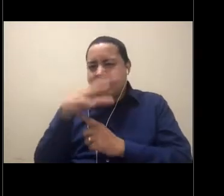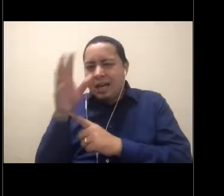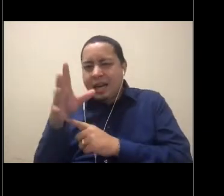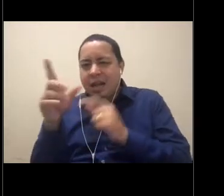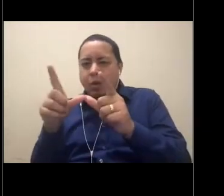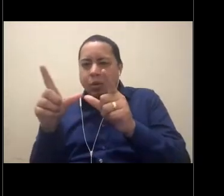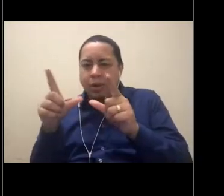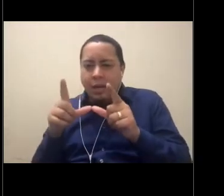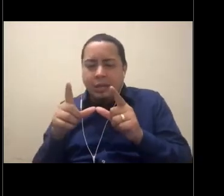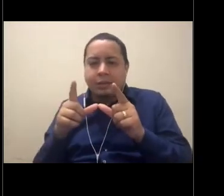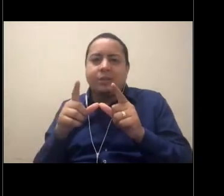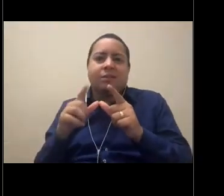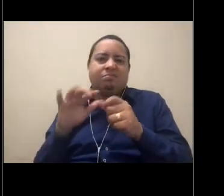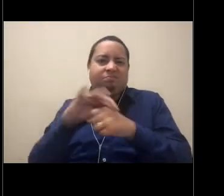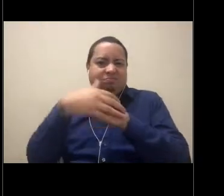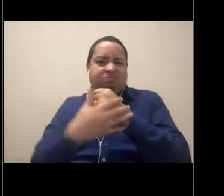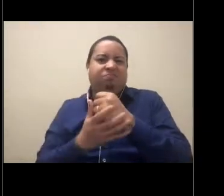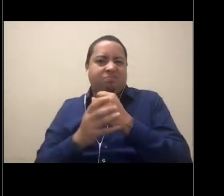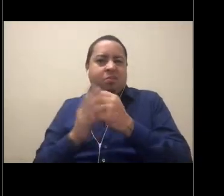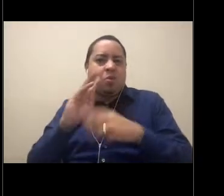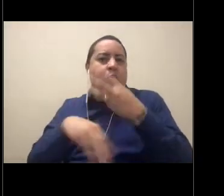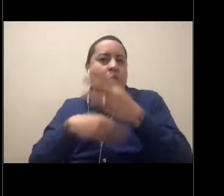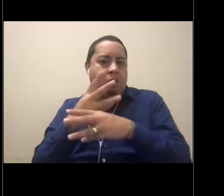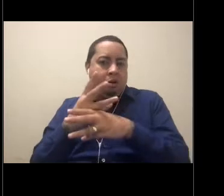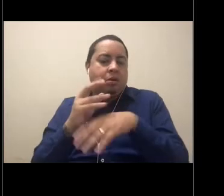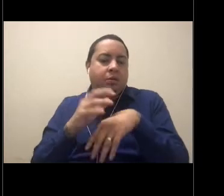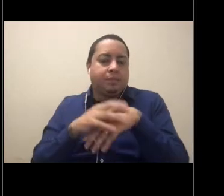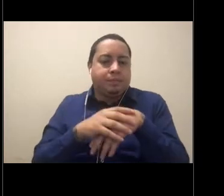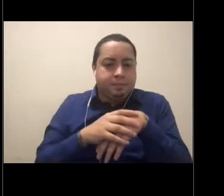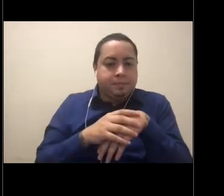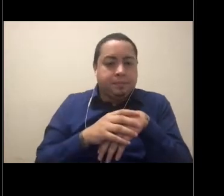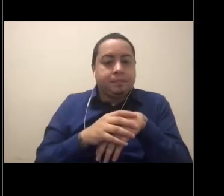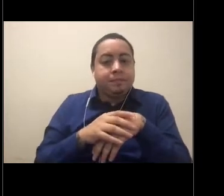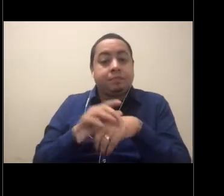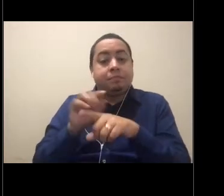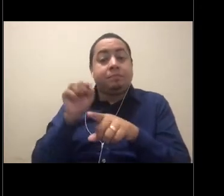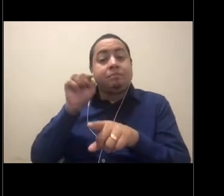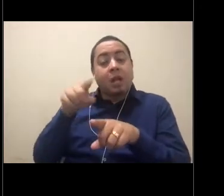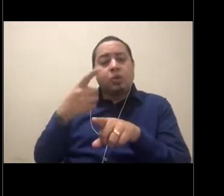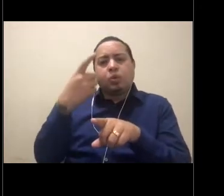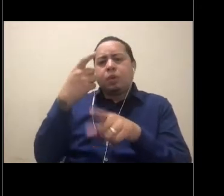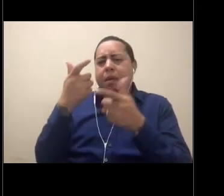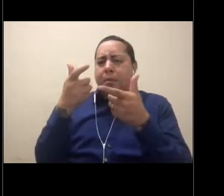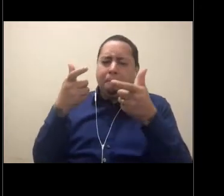even worldwide that we use and leverage, but this is one of NOOA largest satellite antennas.